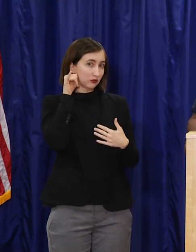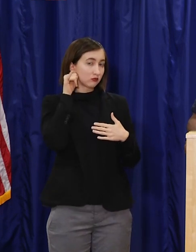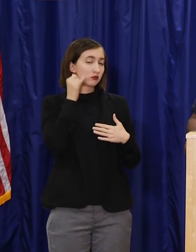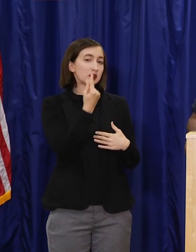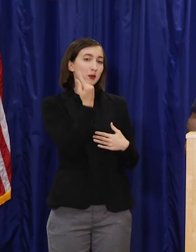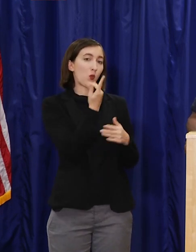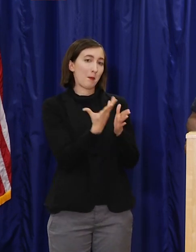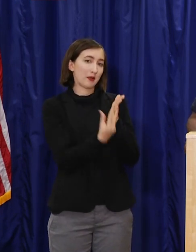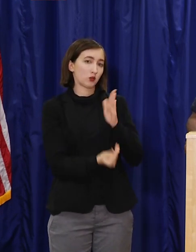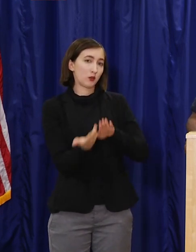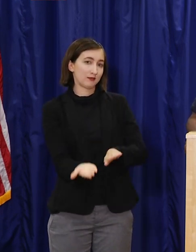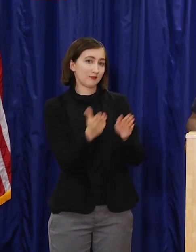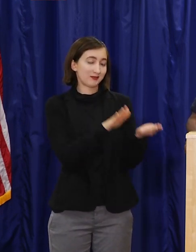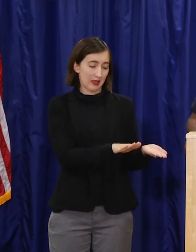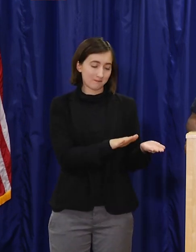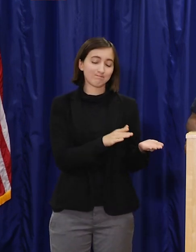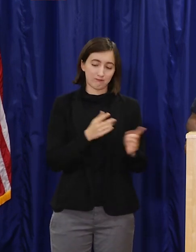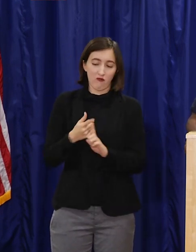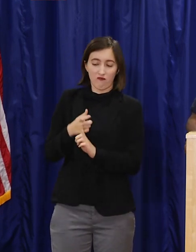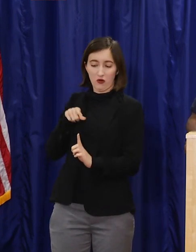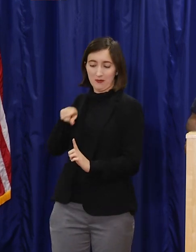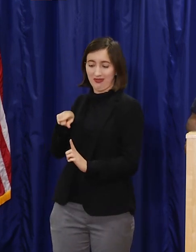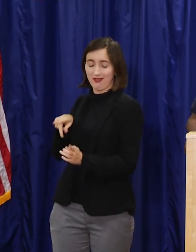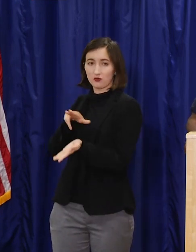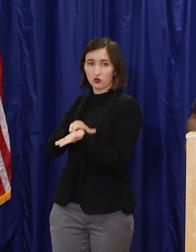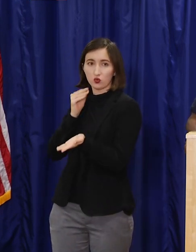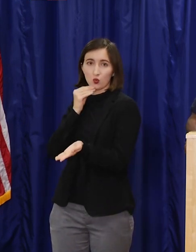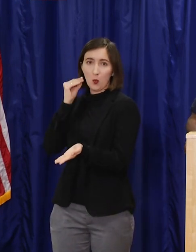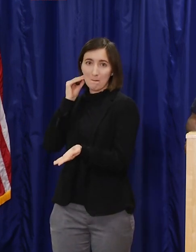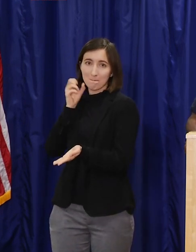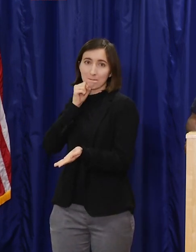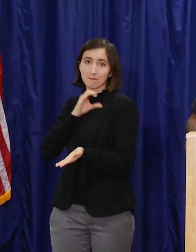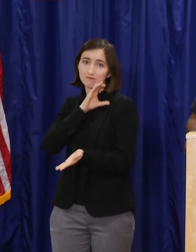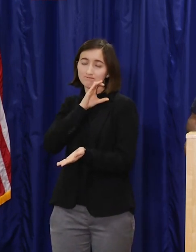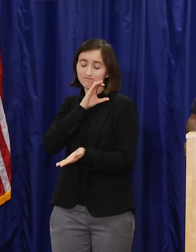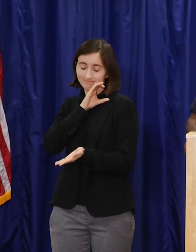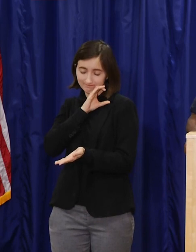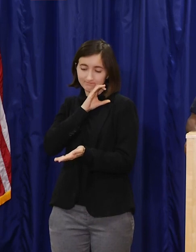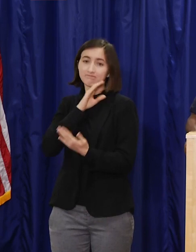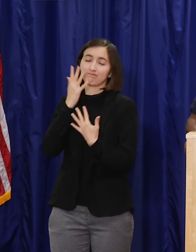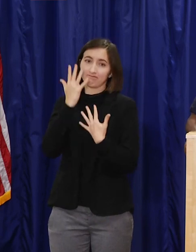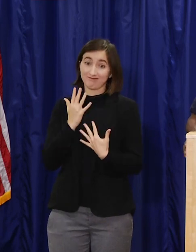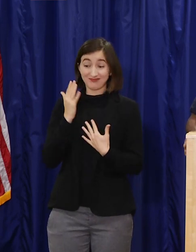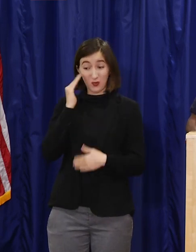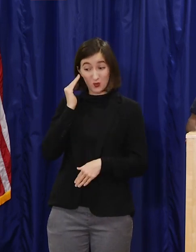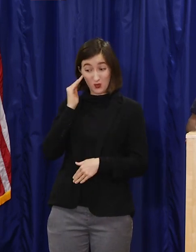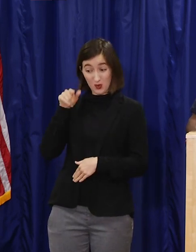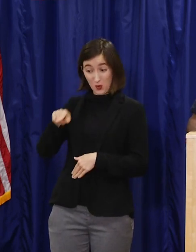CONTRACT. THE LAST NIGHT THE SPURS WERE SUPPOSED TO BE WRAPPING UP THEIR LAST LONG SPURS WERE SUPPOSED TO BE WRAPPING UP THEIR LAST LONG ROAD TRIP IN SACRAMENTO AGAINST WRAPPING UP THEIR LAST LONG ROAD TRIP IN SACRAMENTO AGAINST TEAMS BEFORE BEGINNING THE ROAD TRIP IN SACRAMENTO AGAINST TEAMS BEFORE BEGINNING THE FINAL MONTH OF THE REGULAR TEAMS BEFORE BEGINNING THE FINAL MONTH OF THE REGULAR SEASON STARTING TODAY THEY FINAL MONTH OF THE REGULAR SEASON STARTING TODAY THEY WOULD HAVE AT A KANSAS 8 GAMES